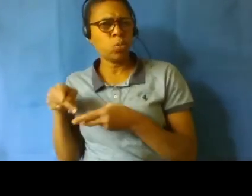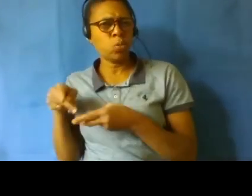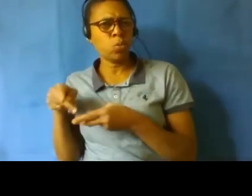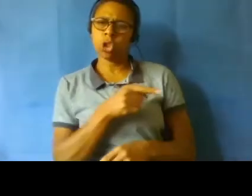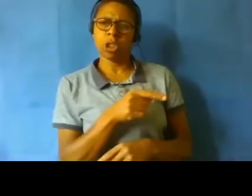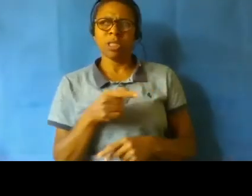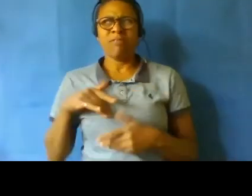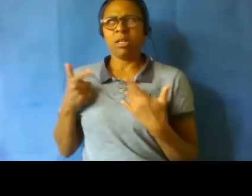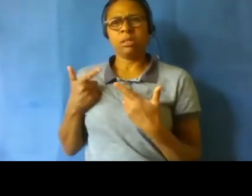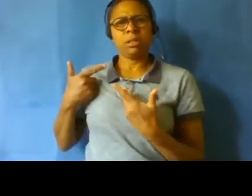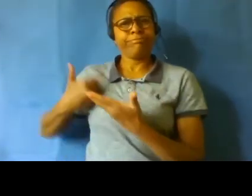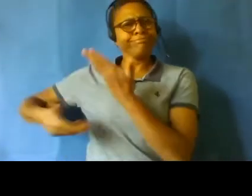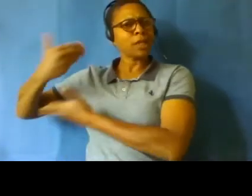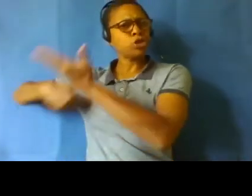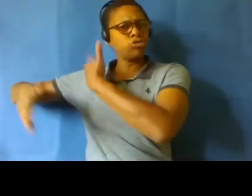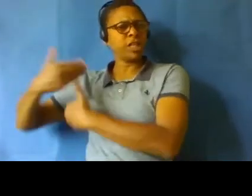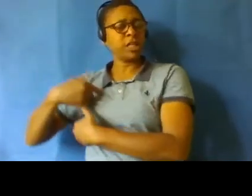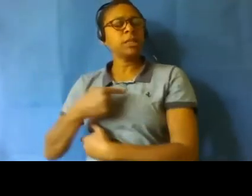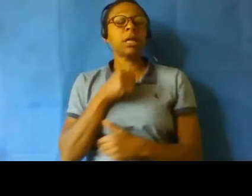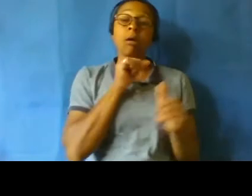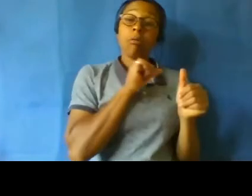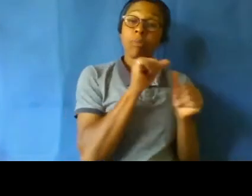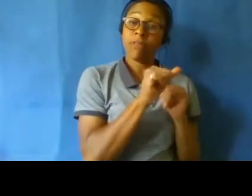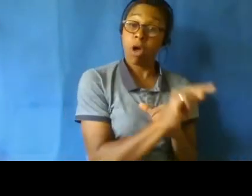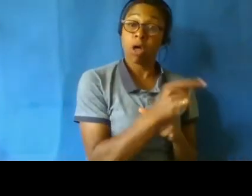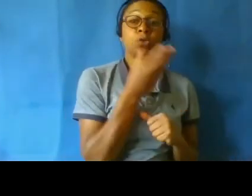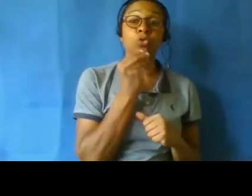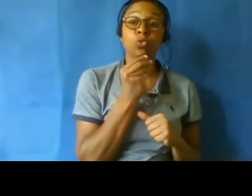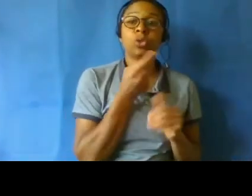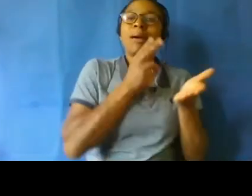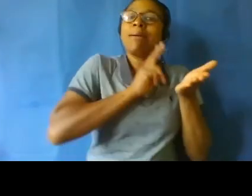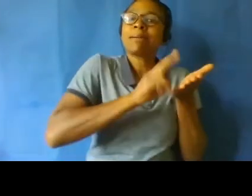we think they're more real rather than chemicals and that they aren't part of a